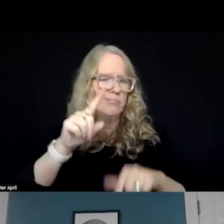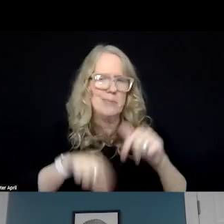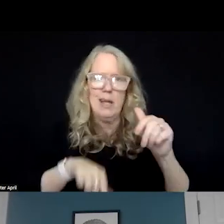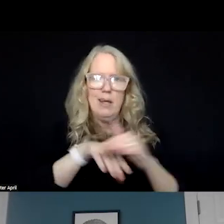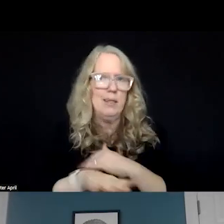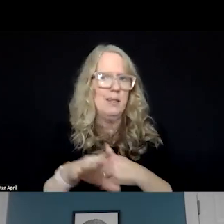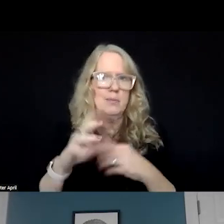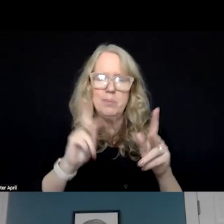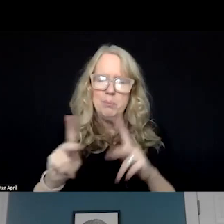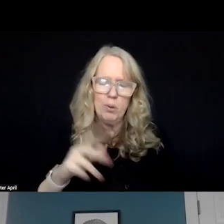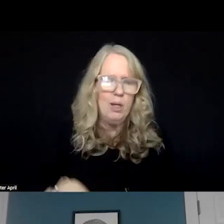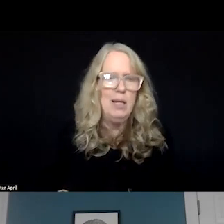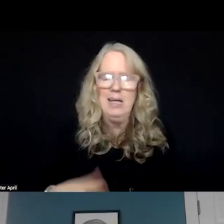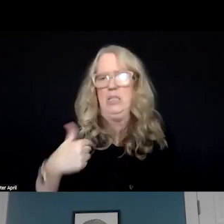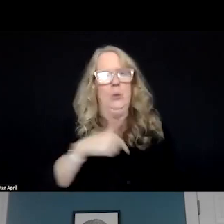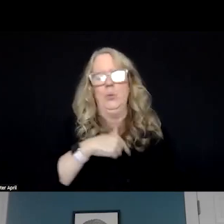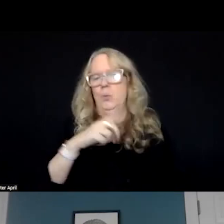AND TURNED PEOPLE AWAY. WE DID NOT WANT THAT. WE WANTED A